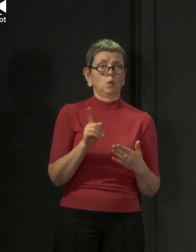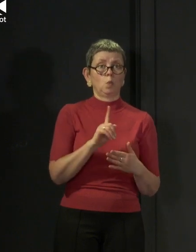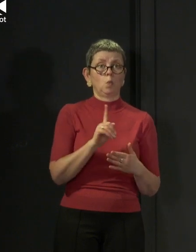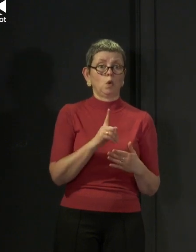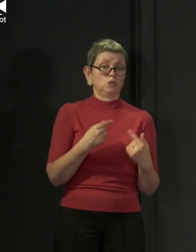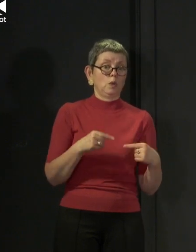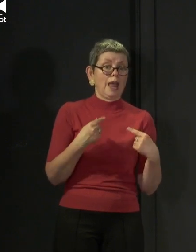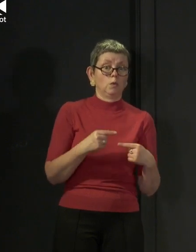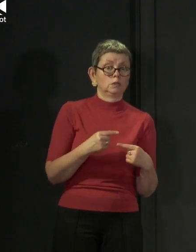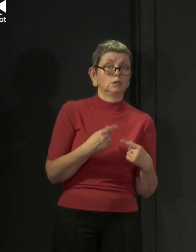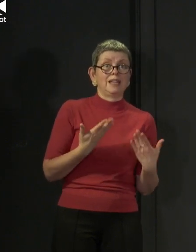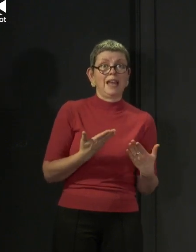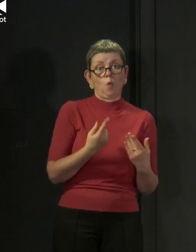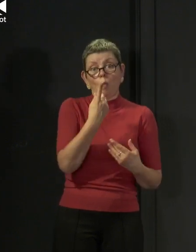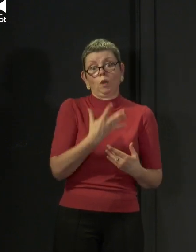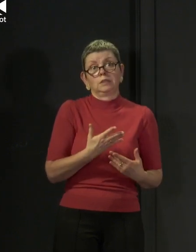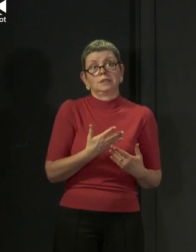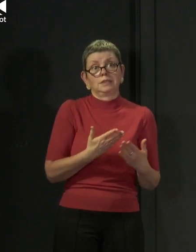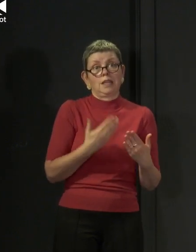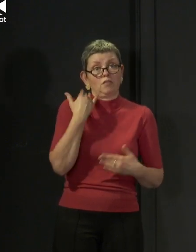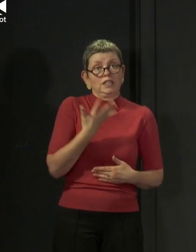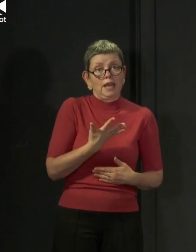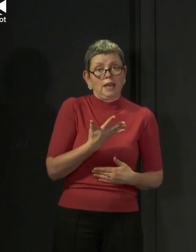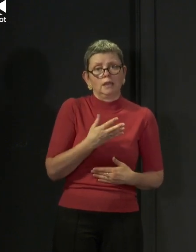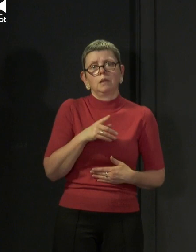to do that more than once a day. But what the limits on that are and what the parameters